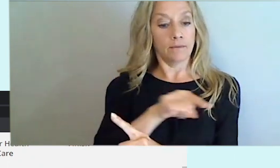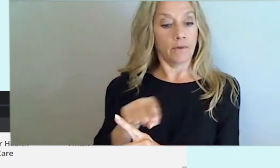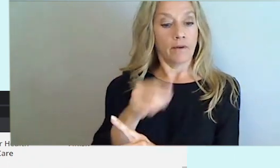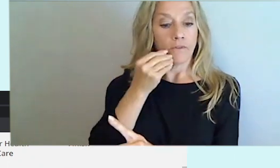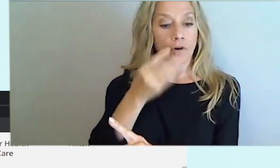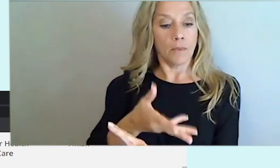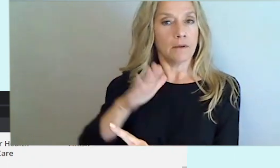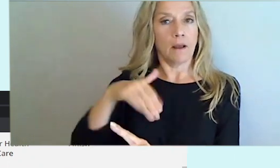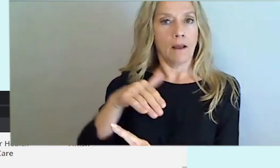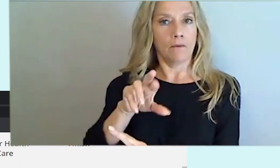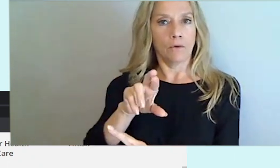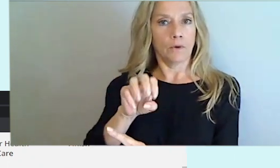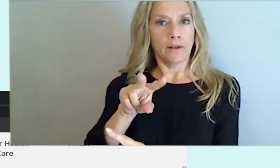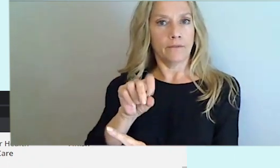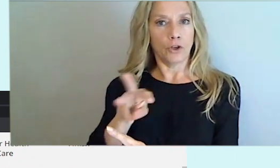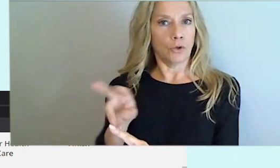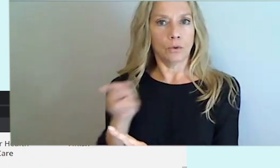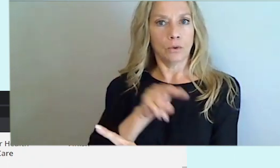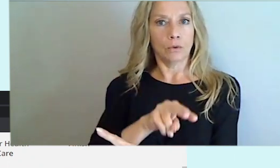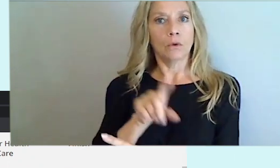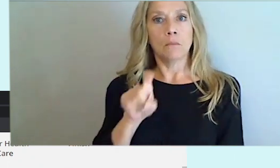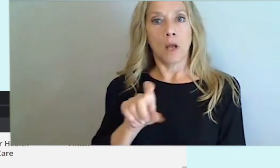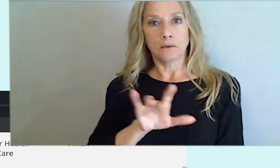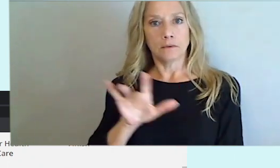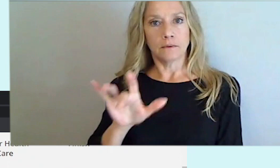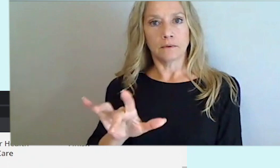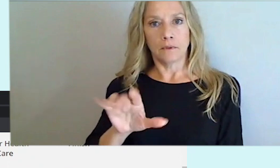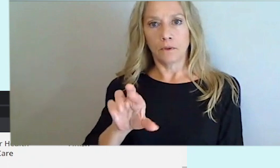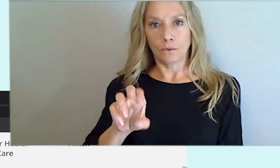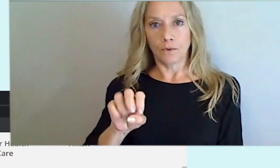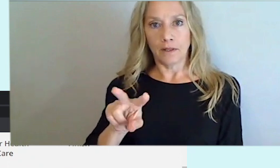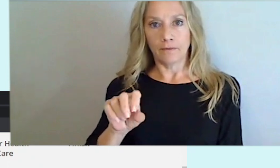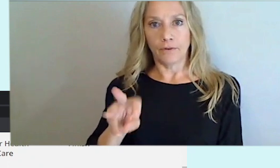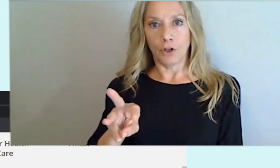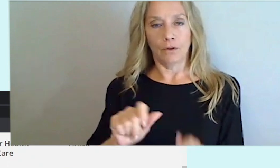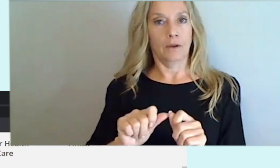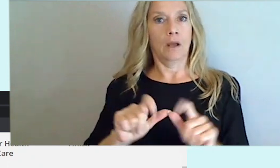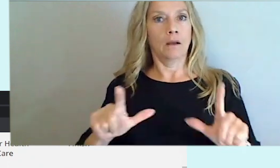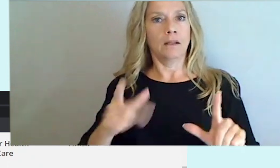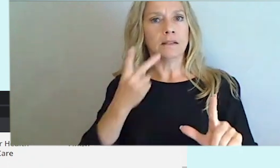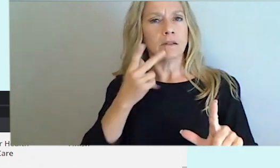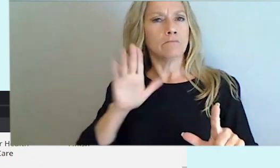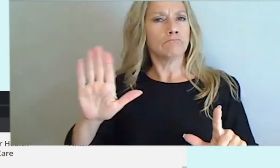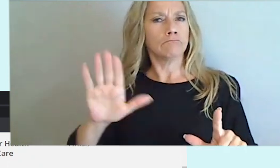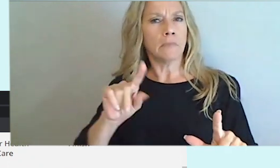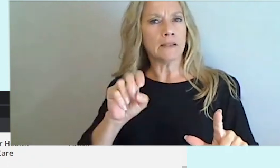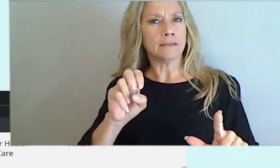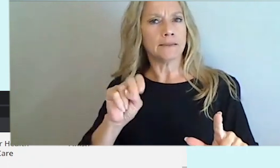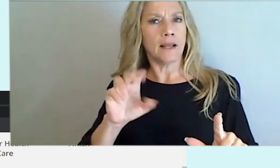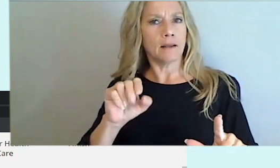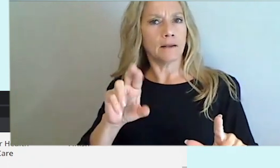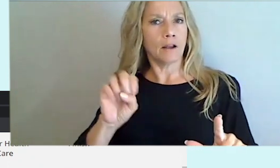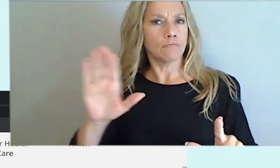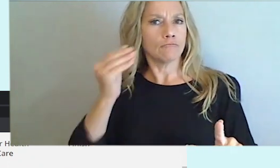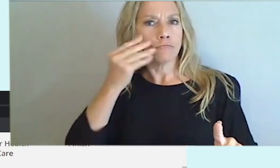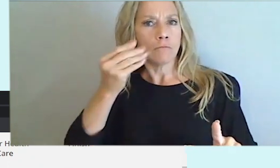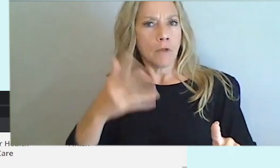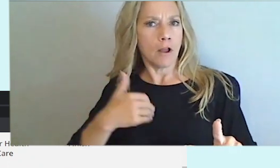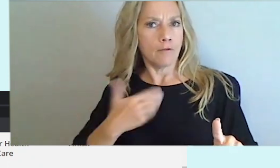You must click review to see the information TennCare has on file. Once the review is complete, the review completed column